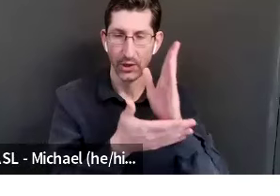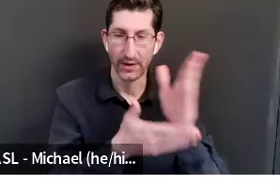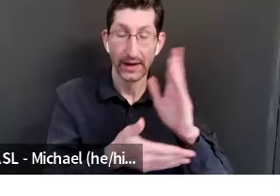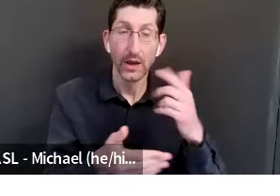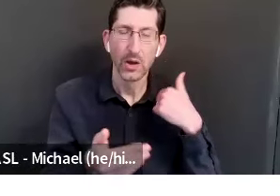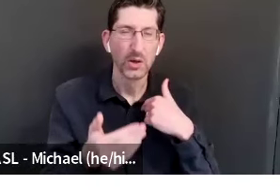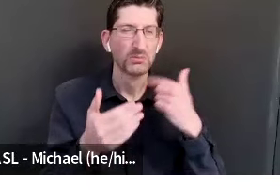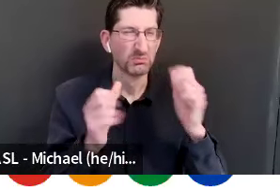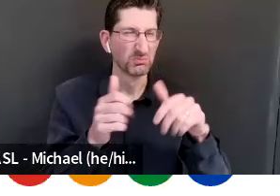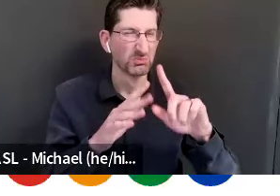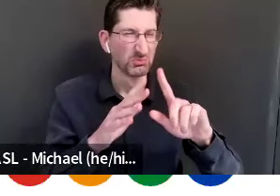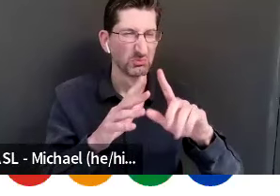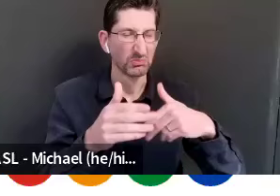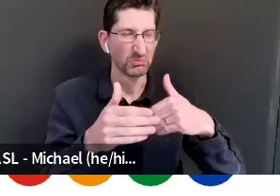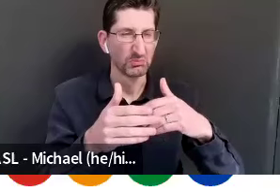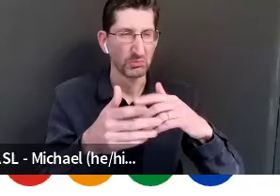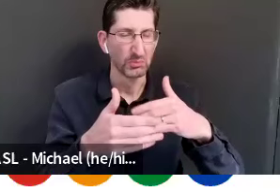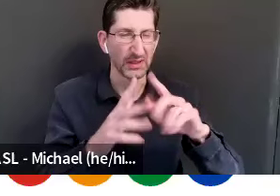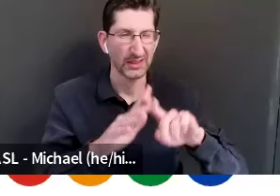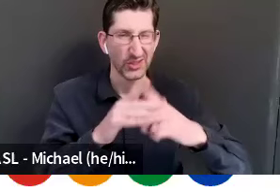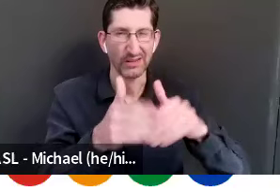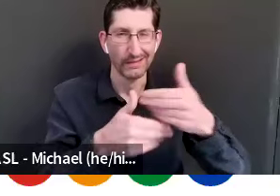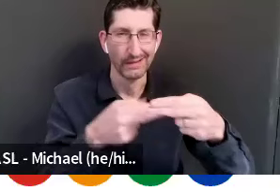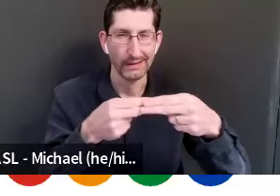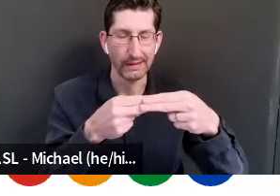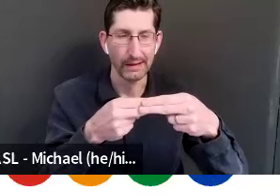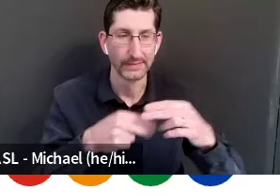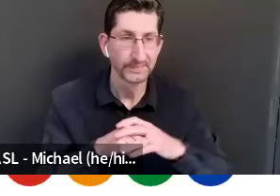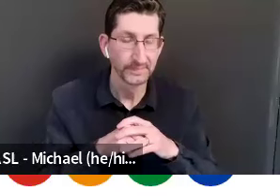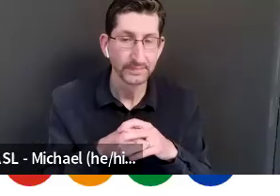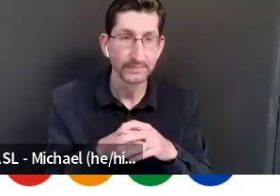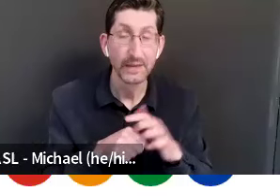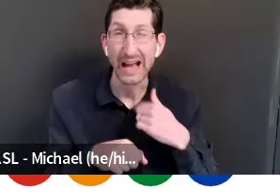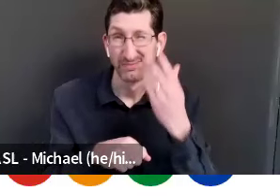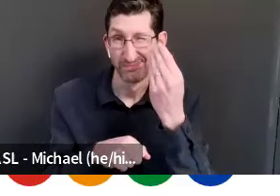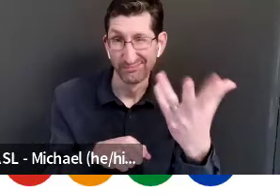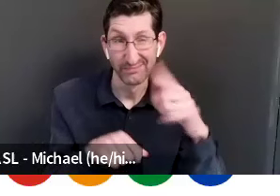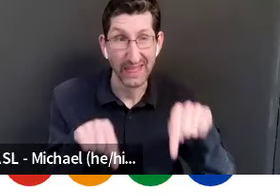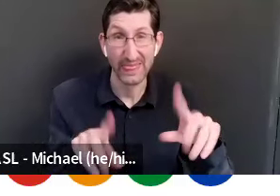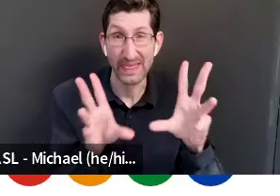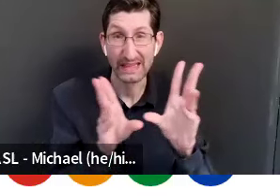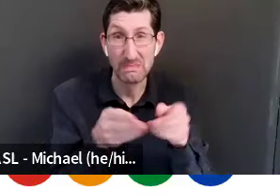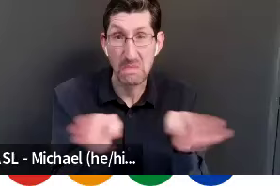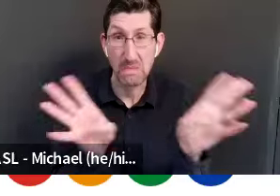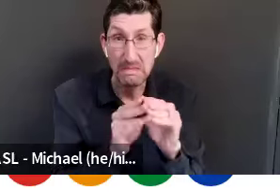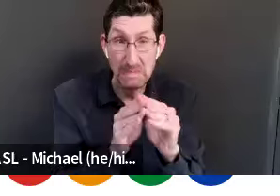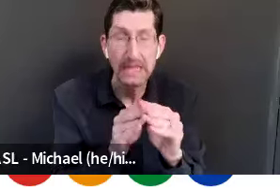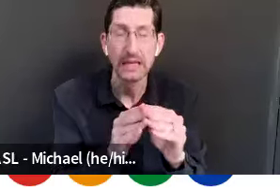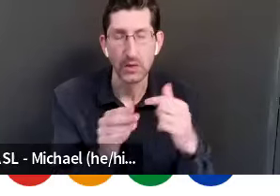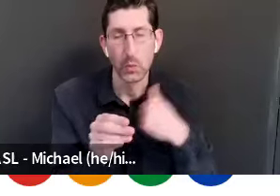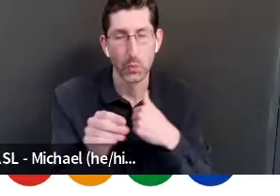ALL RIGHT. WE CAN GO TO THE NEXT SLIDE.